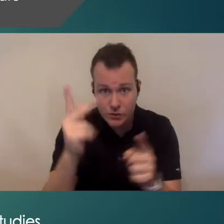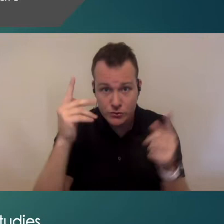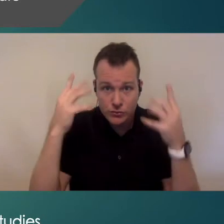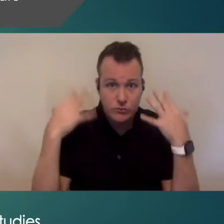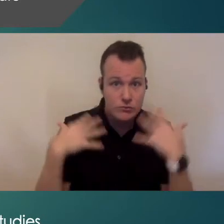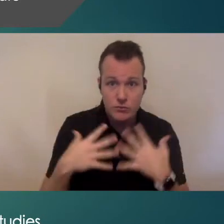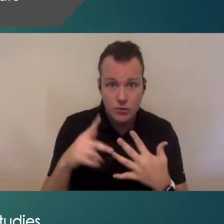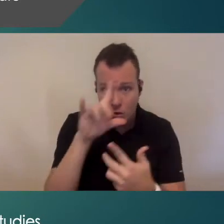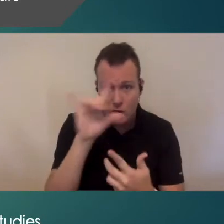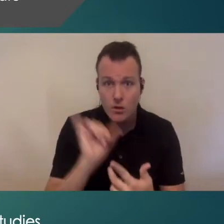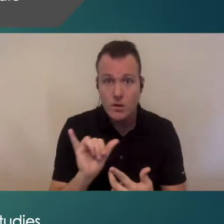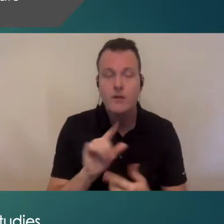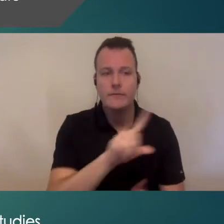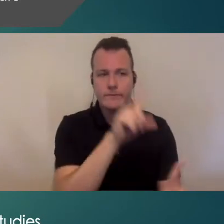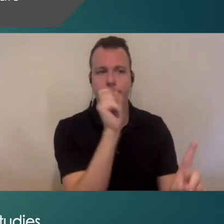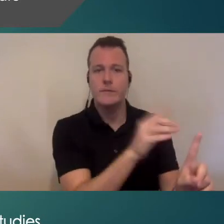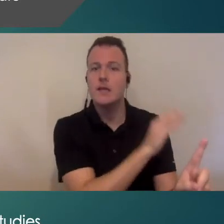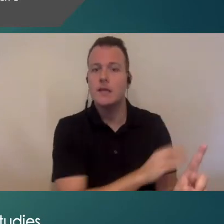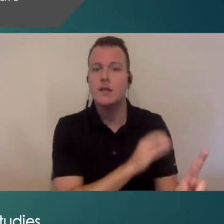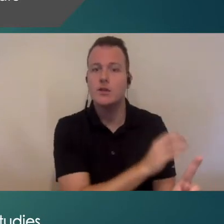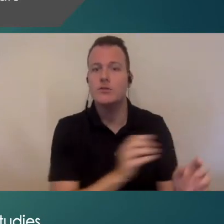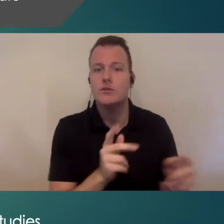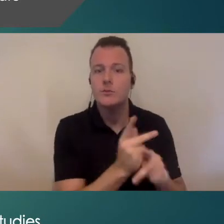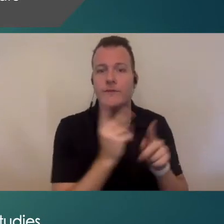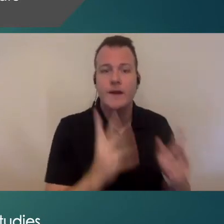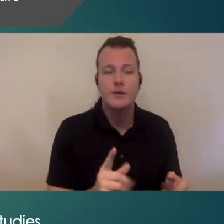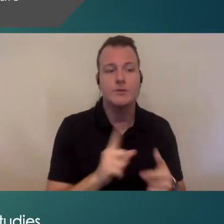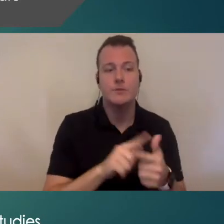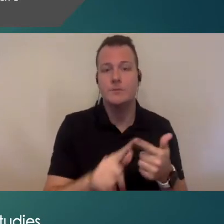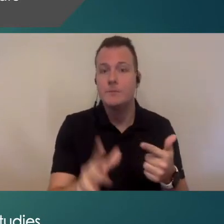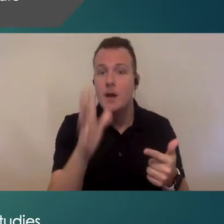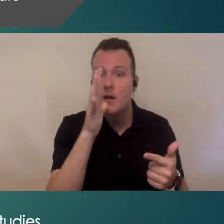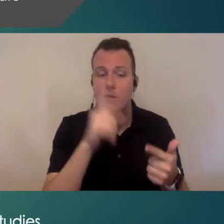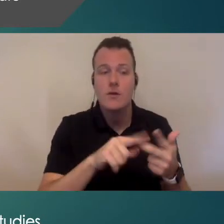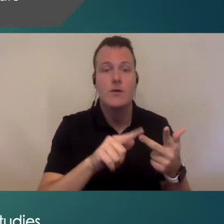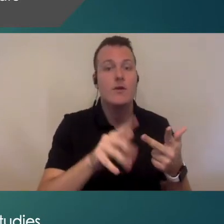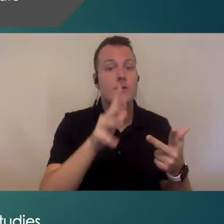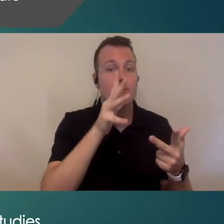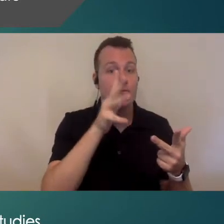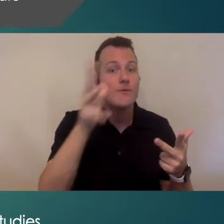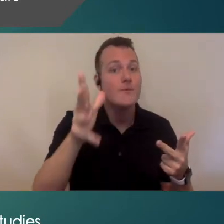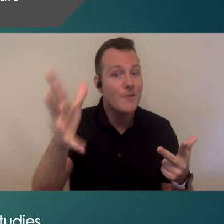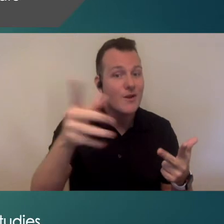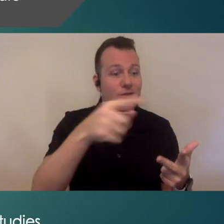supervisors, ask your mother, ask your grandmother because they will certainly